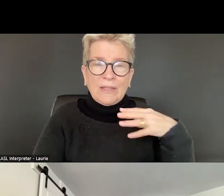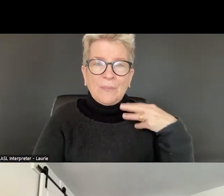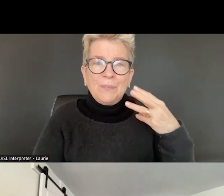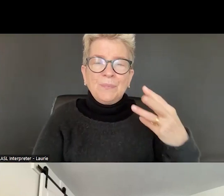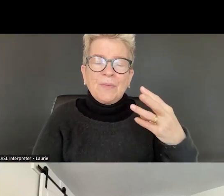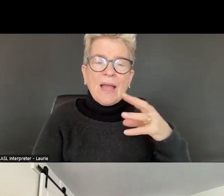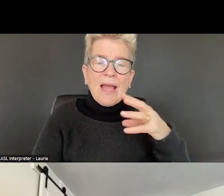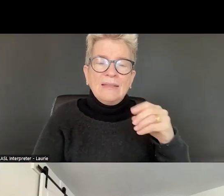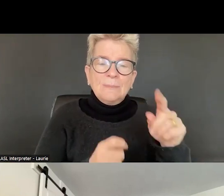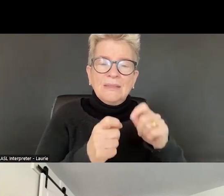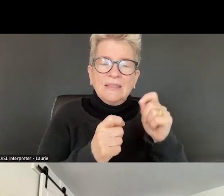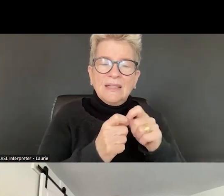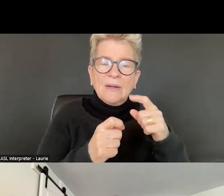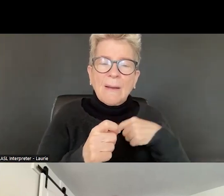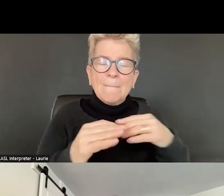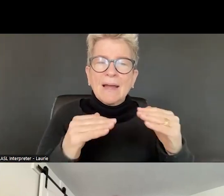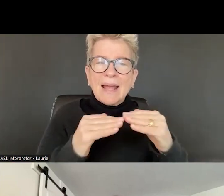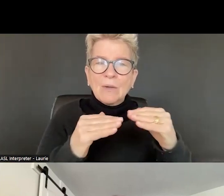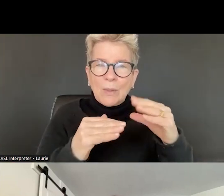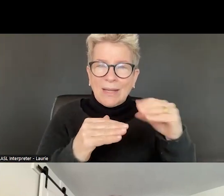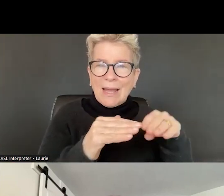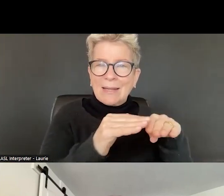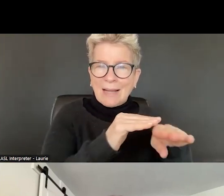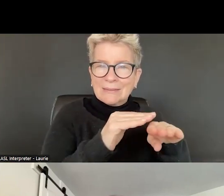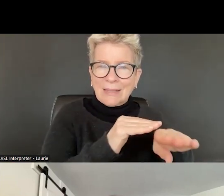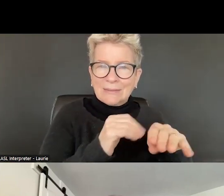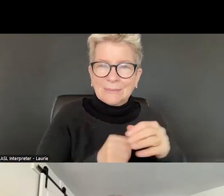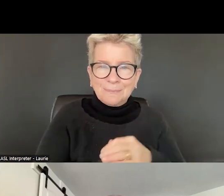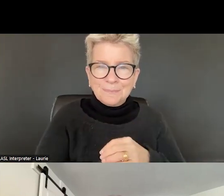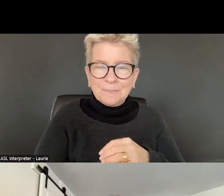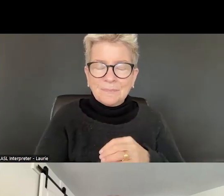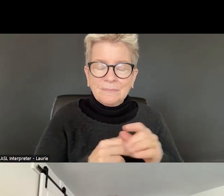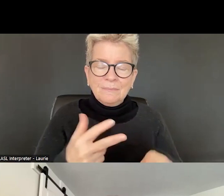I'm going to talk about equity and access and then finally I'm going to talk a little